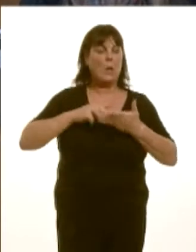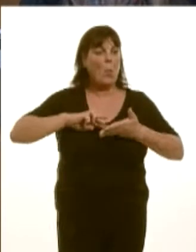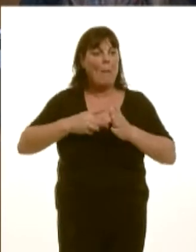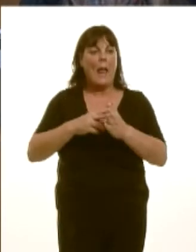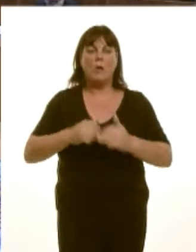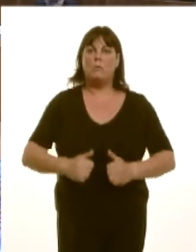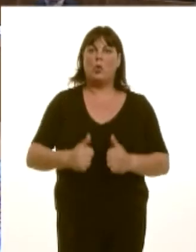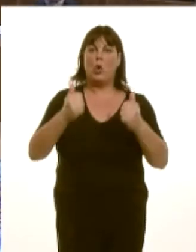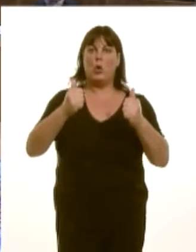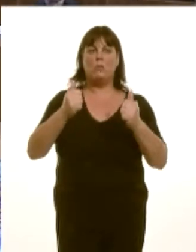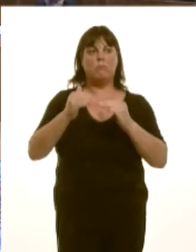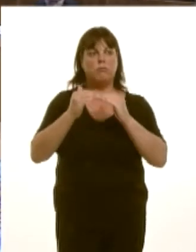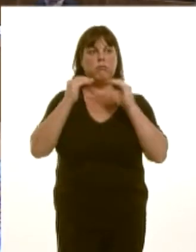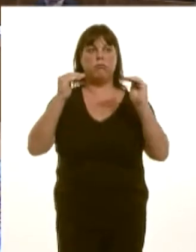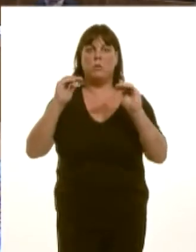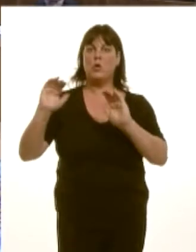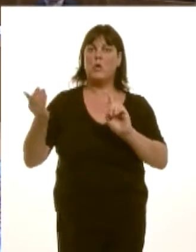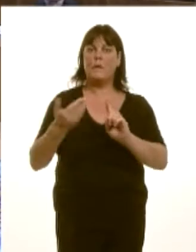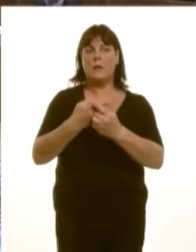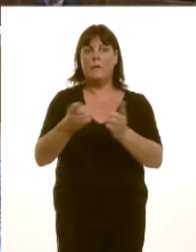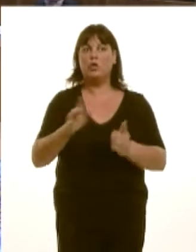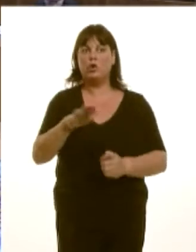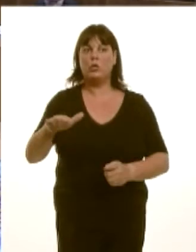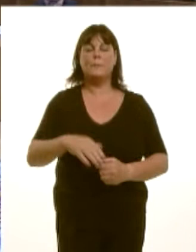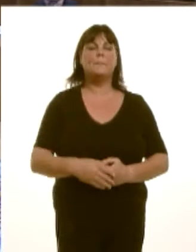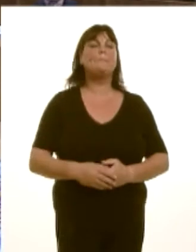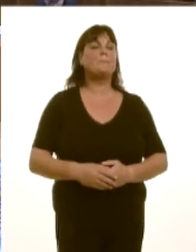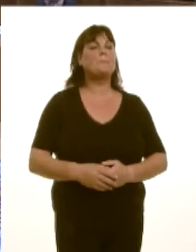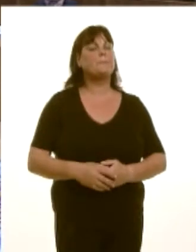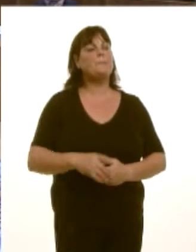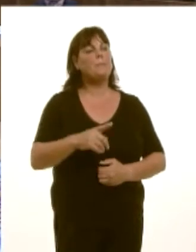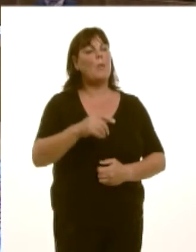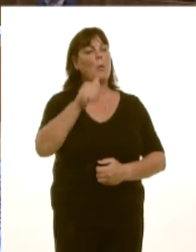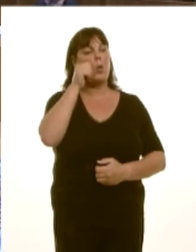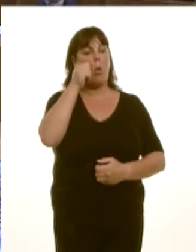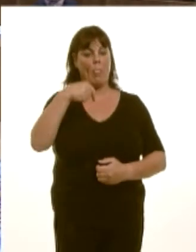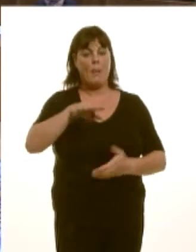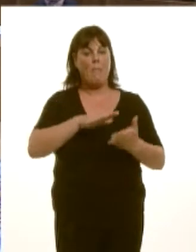Mark Isherwood: As you are probably aware, this month is national childhood cancer awareness